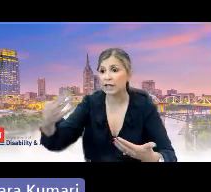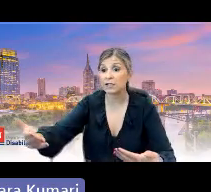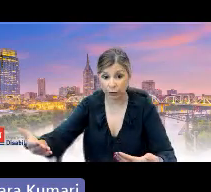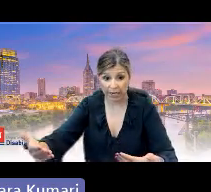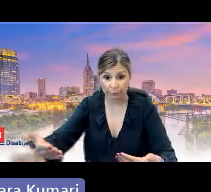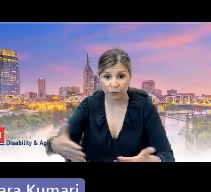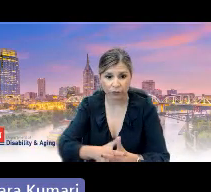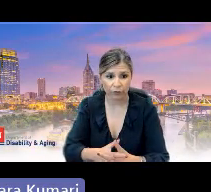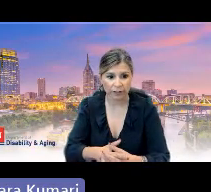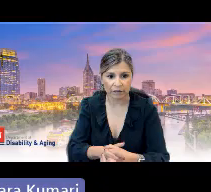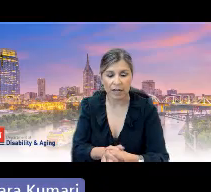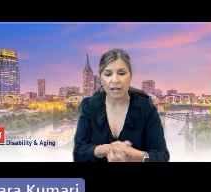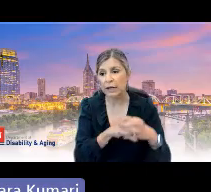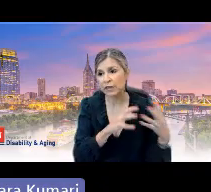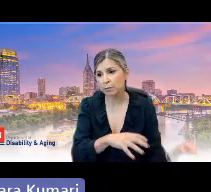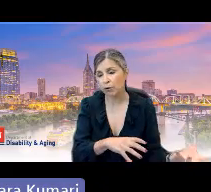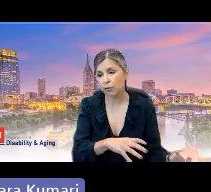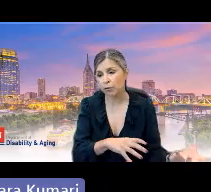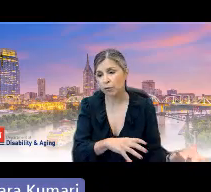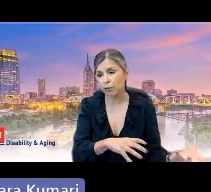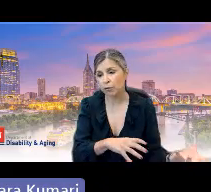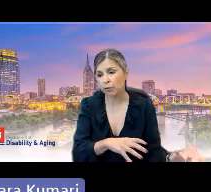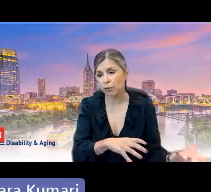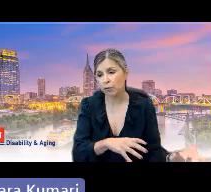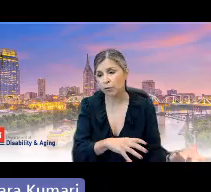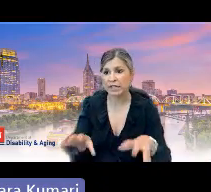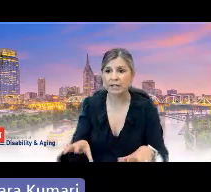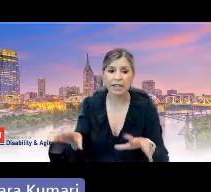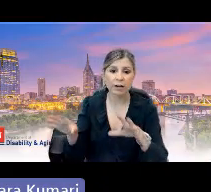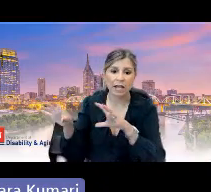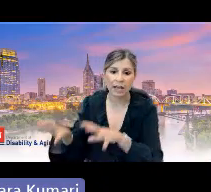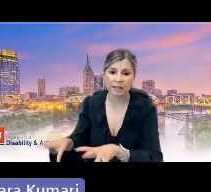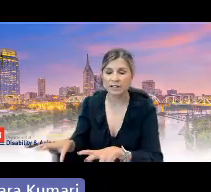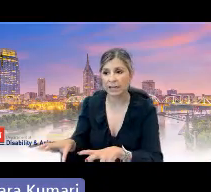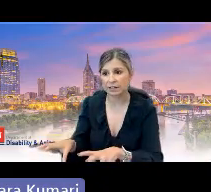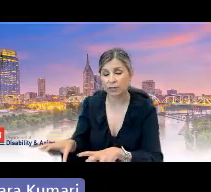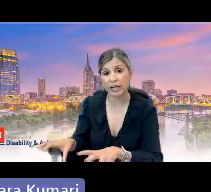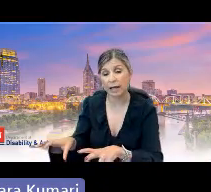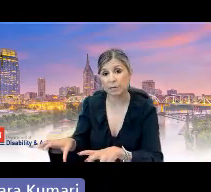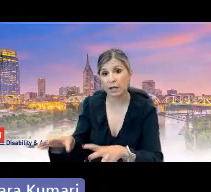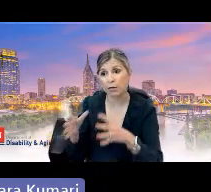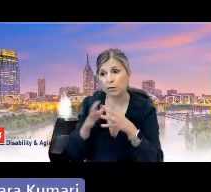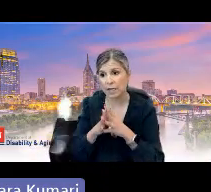different cap for services. Now this program is administered by Tenncare and the state's three MCOs.